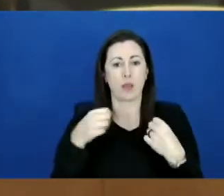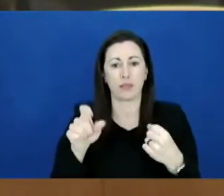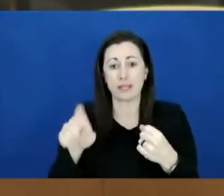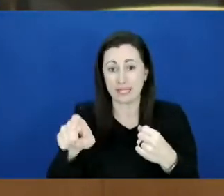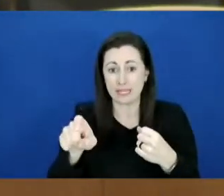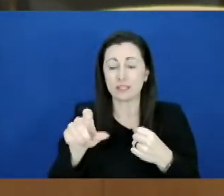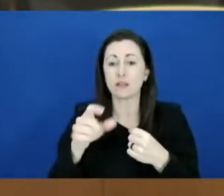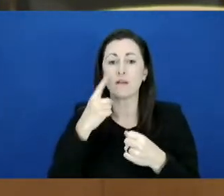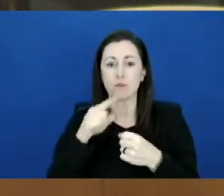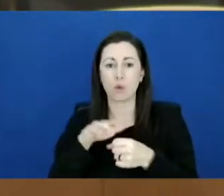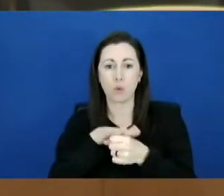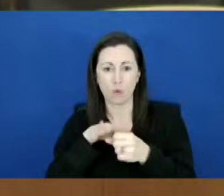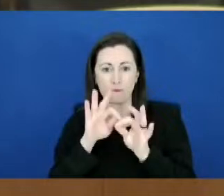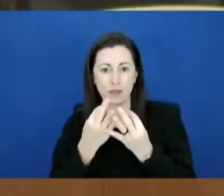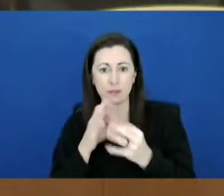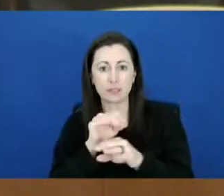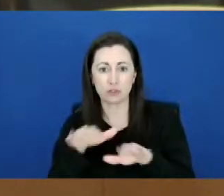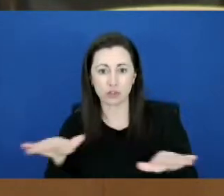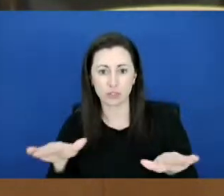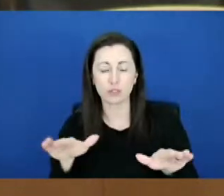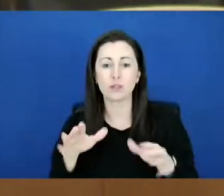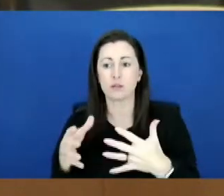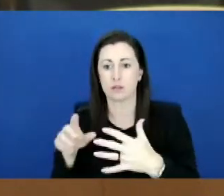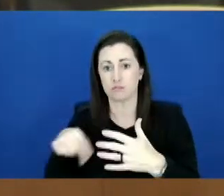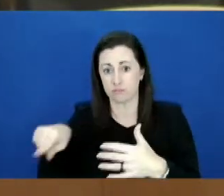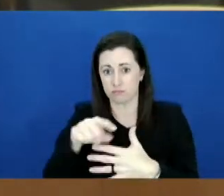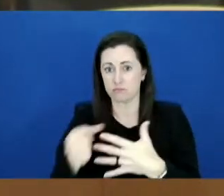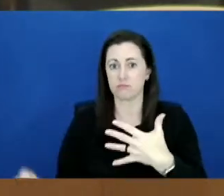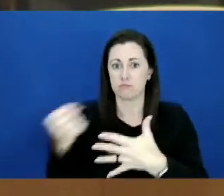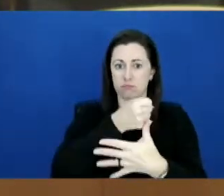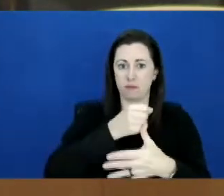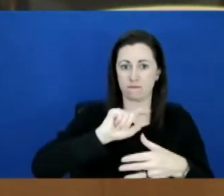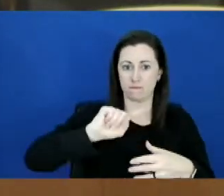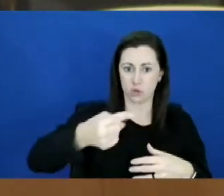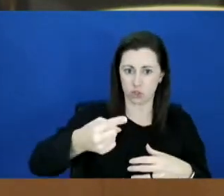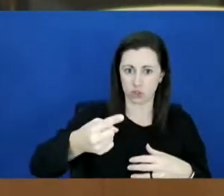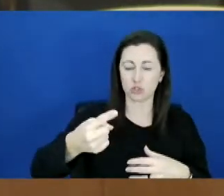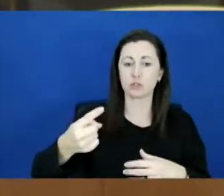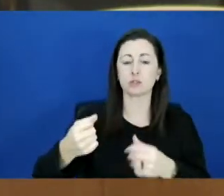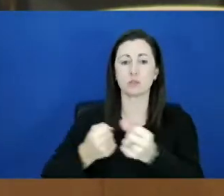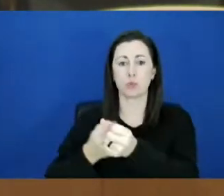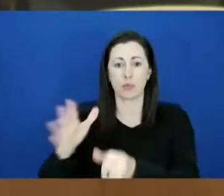CONTINUE TO PUT THE MENTAL